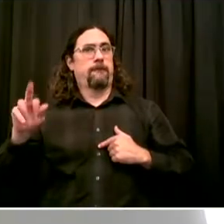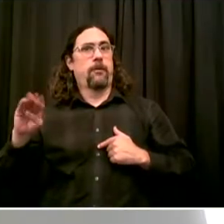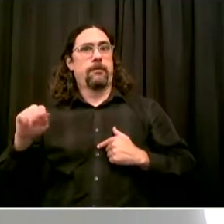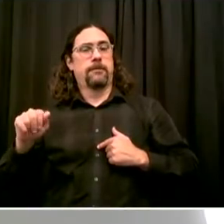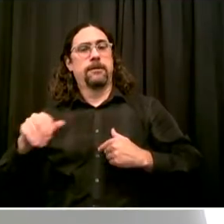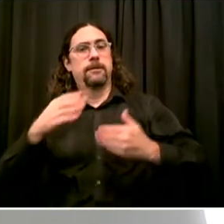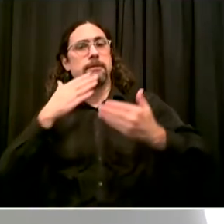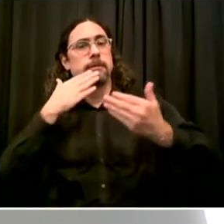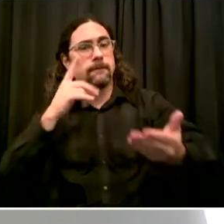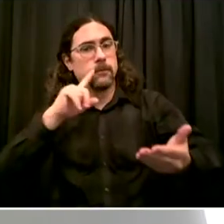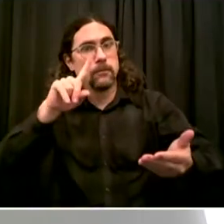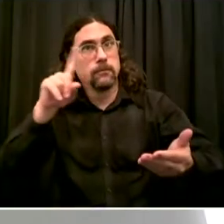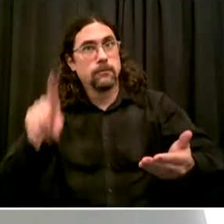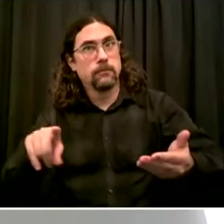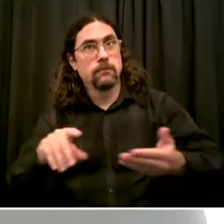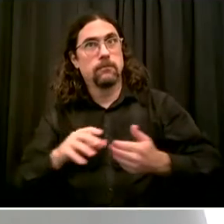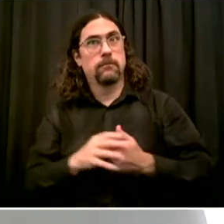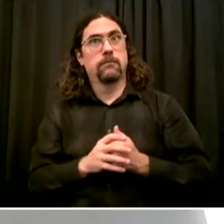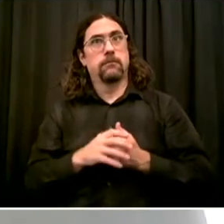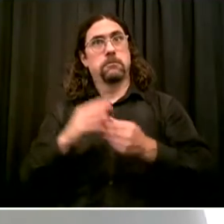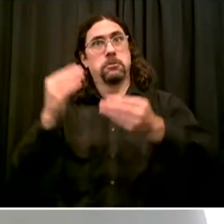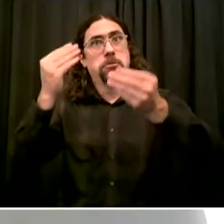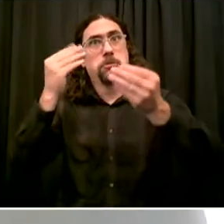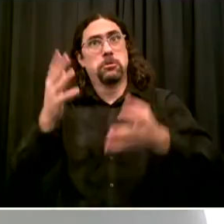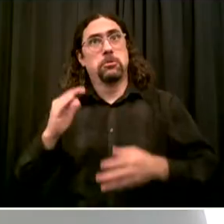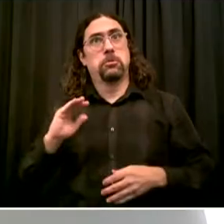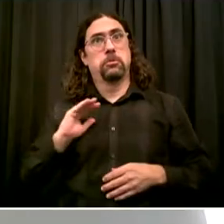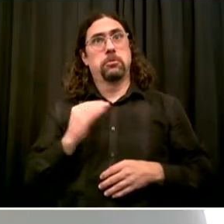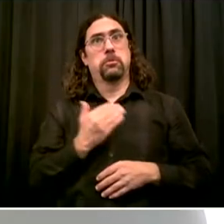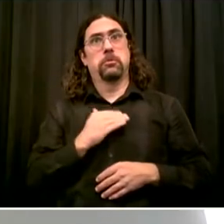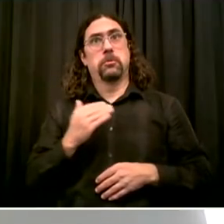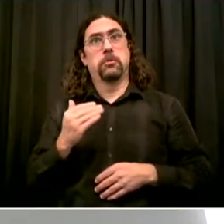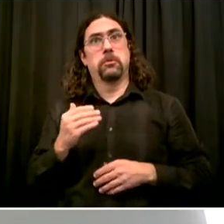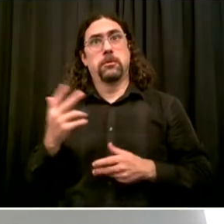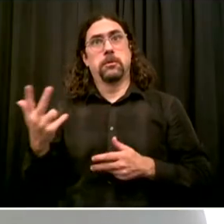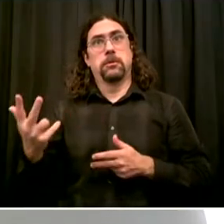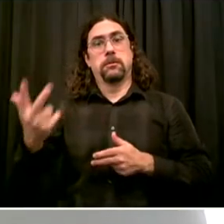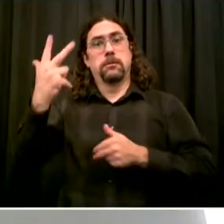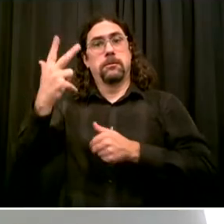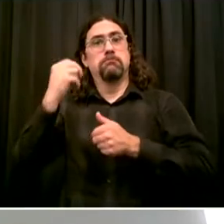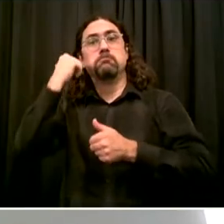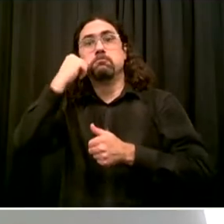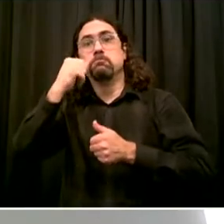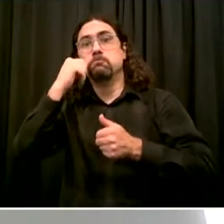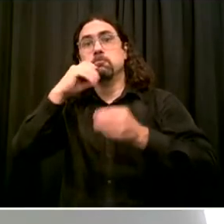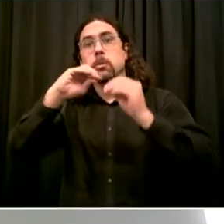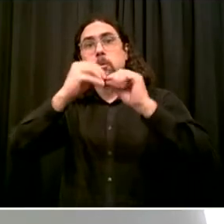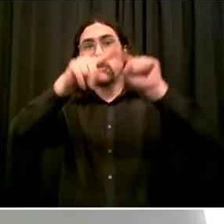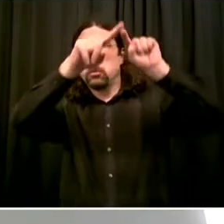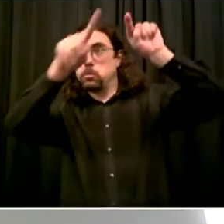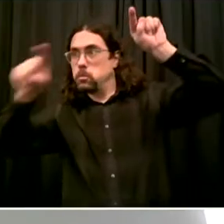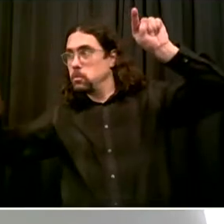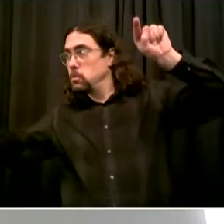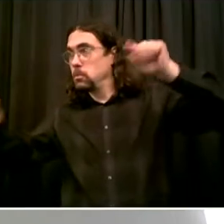DO CTOR VAR MADO YO UWANT TO SPEAK TO THAT? THANK YOU FOR THE QUESTION. I ECHO WHAT THE